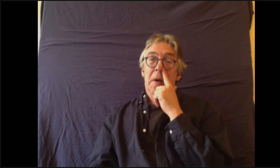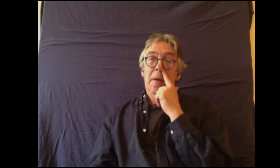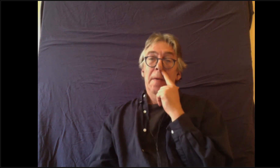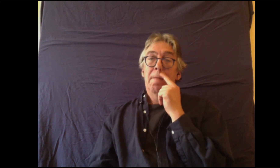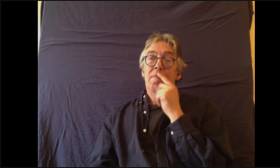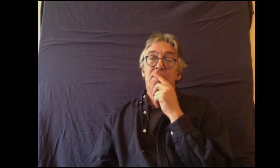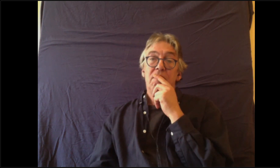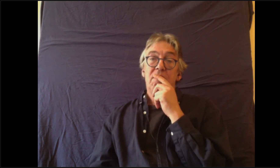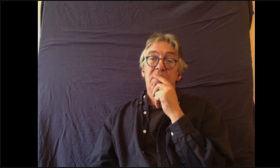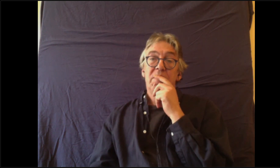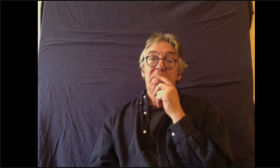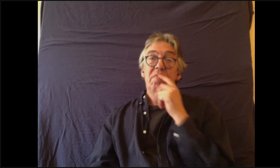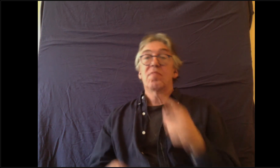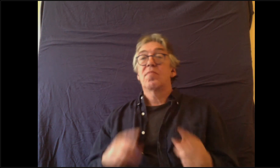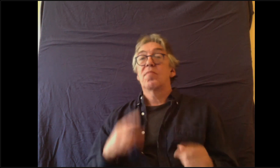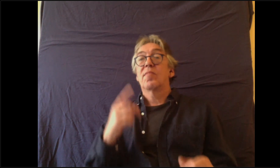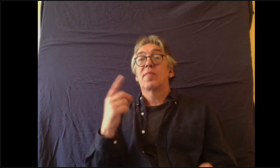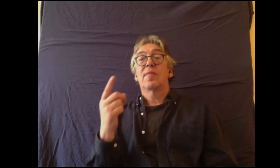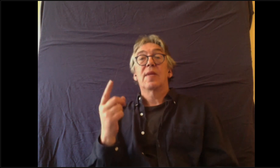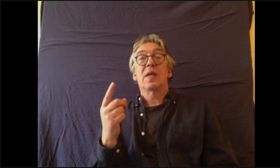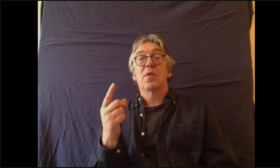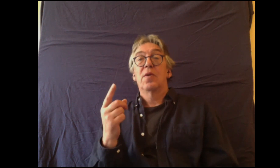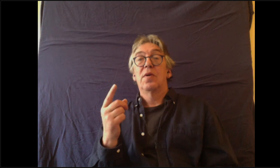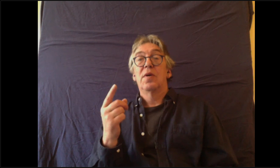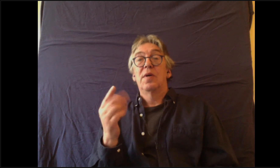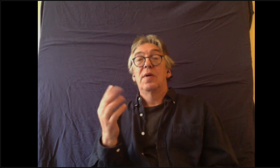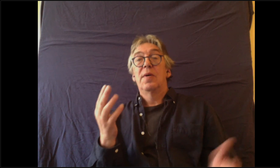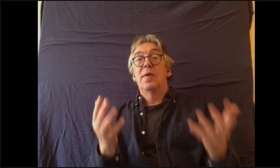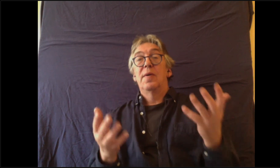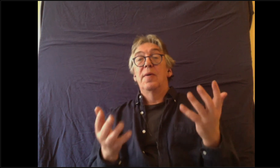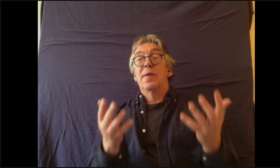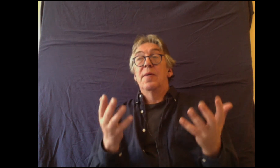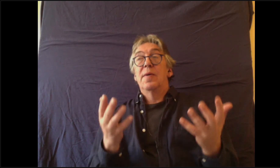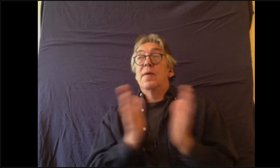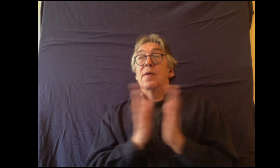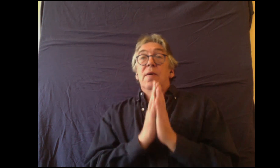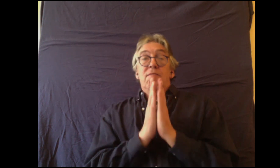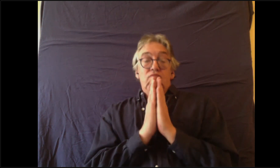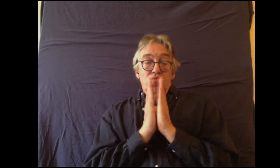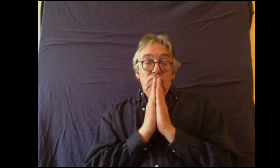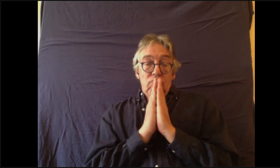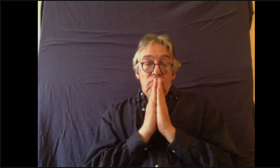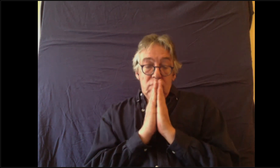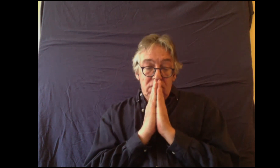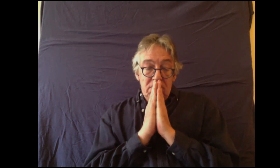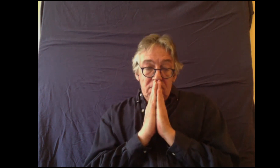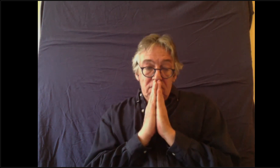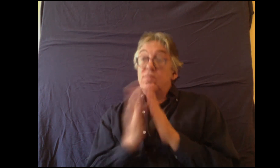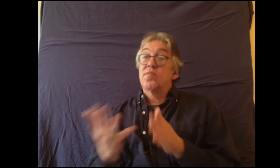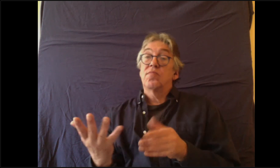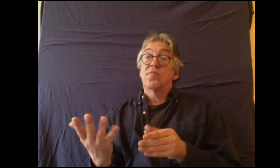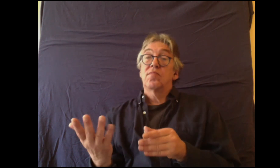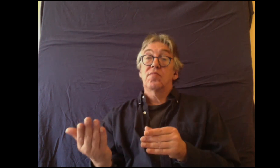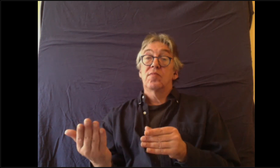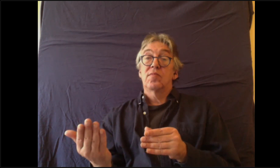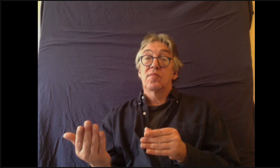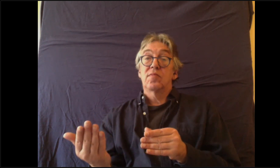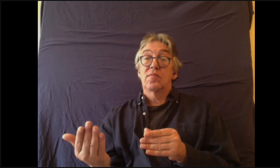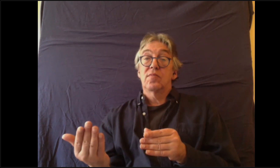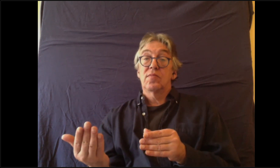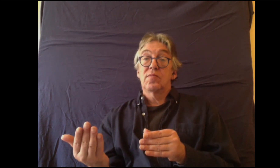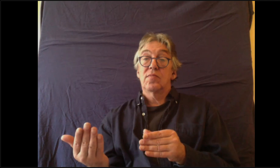Just one more: participants are asking something related to sustainability,